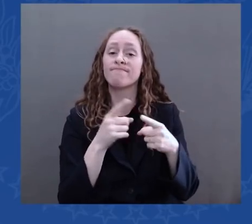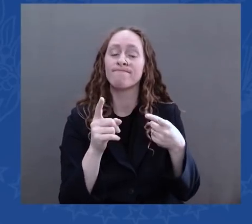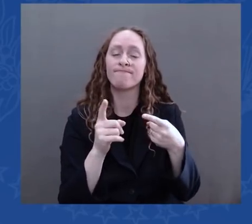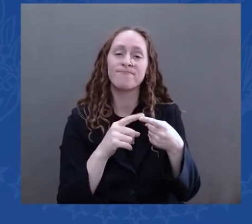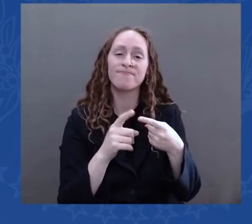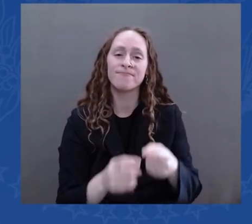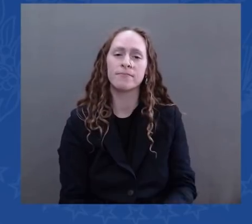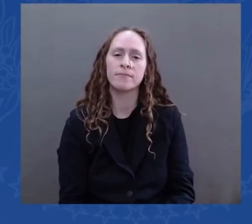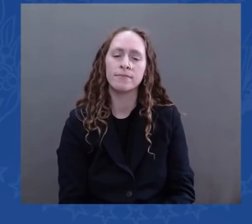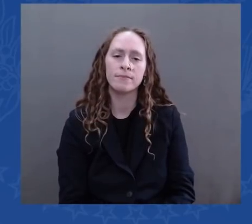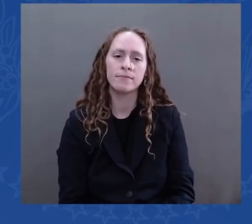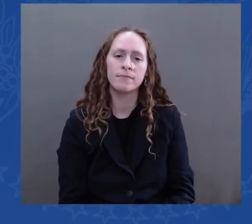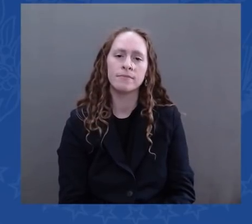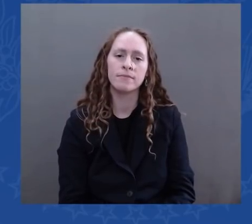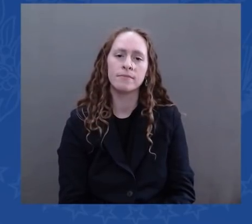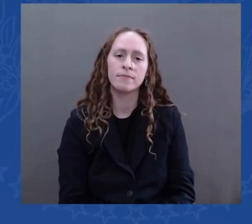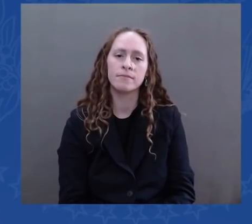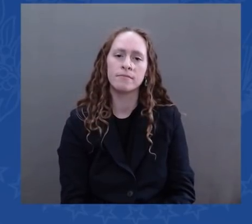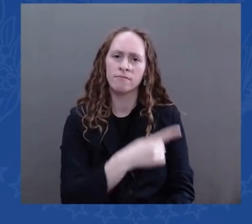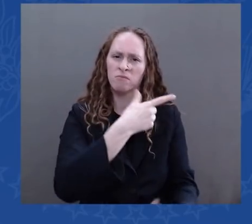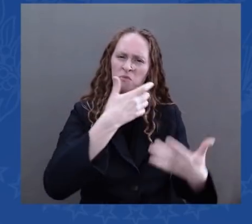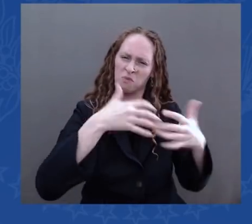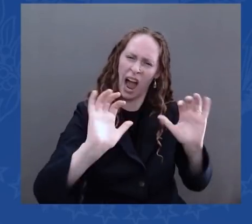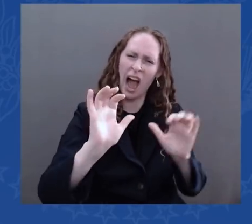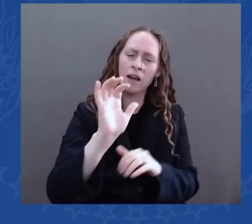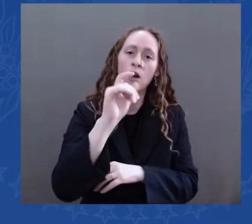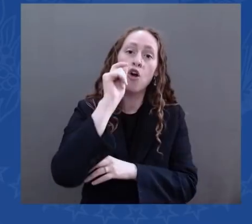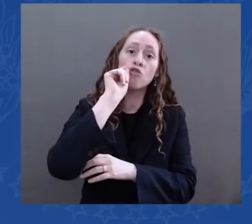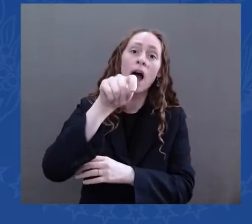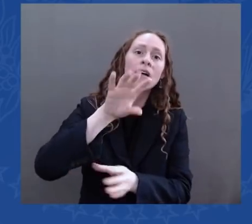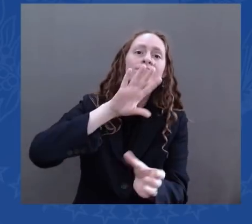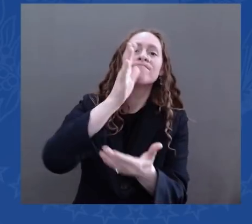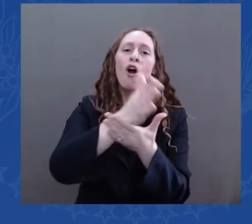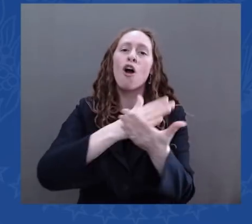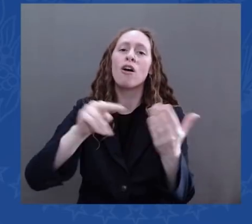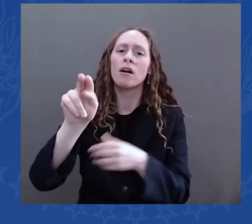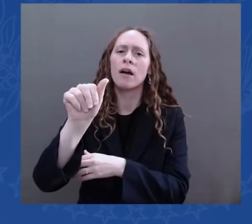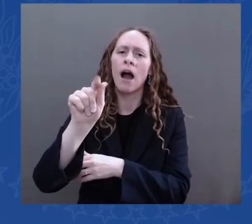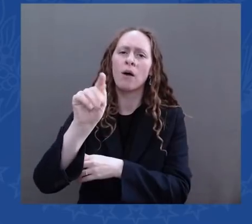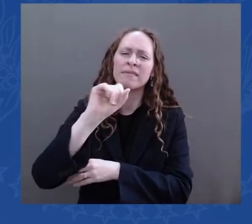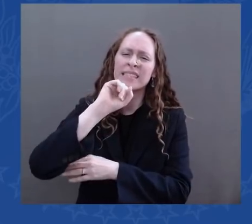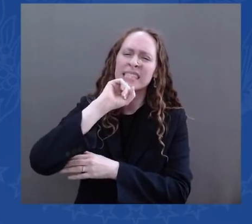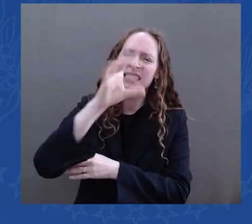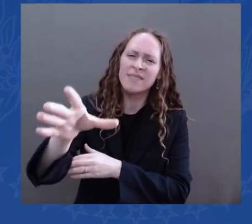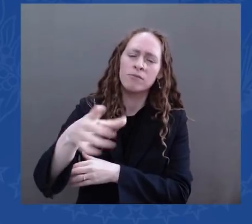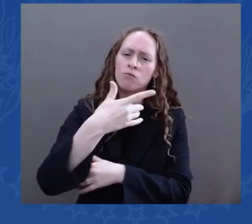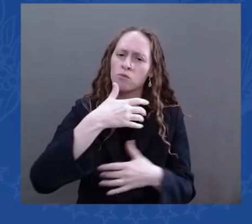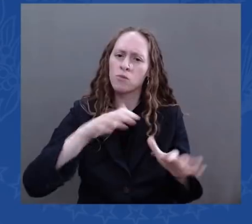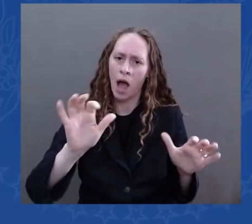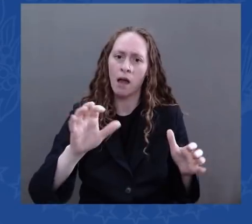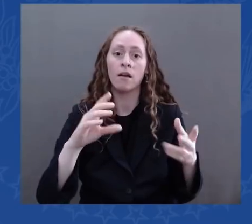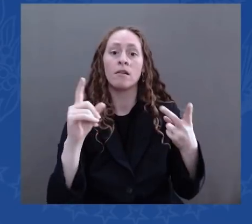And two, to make sure there are no long-range missiles in there -- in Ukraine. I said, "We can deal with the second one easily,